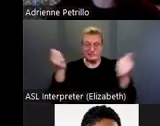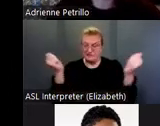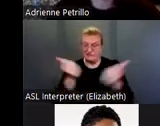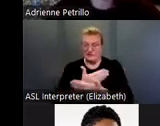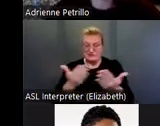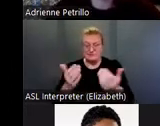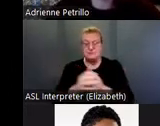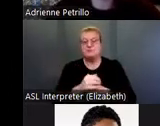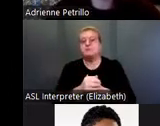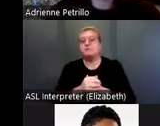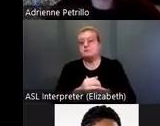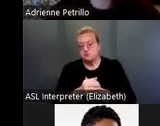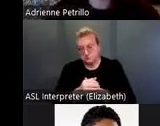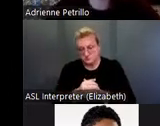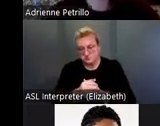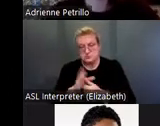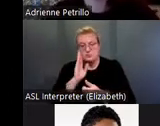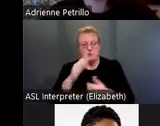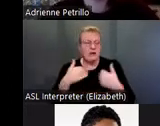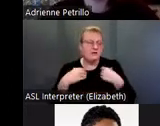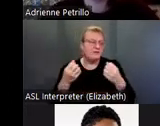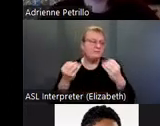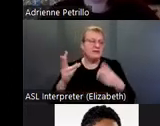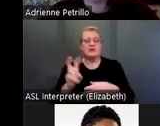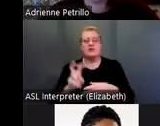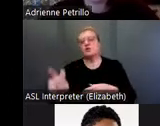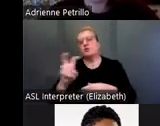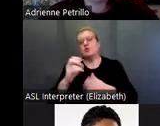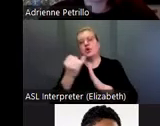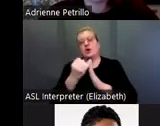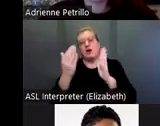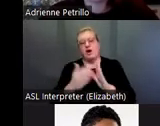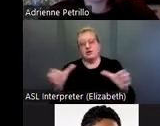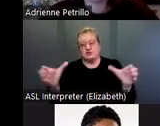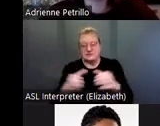We will also have many touring artists and ensembles based in New England,